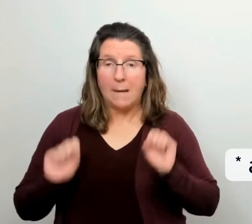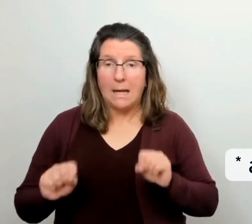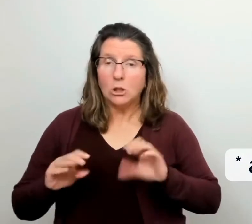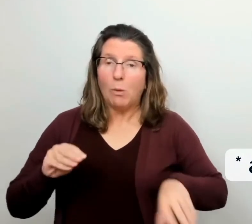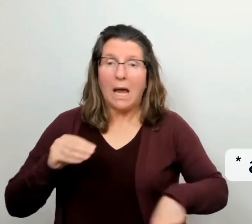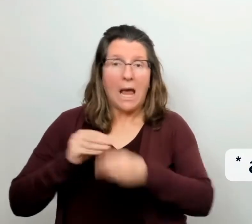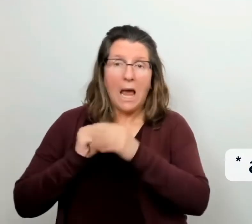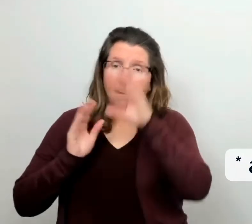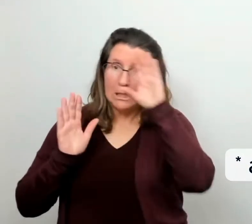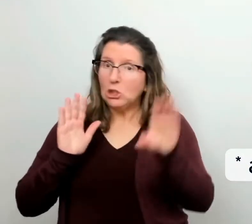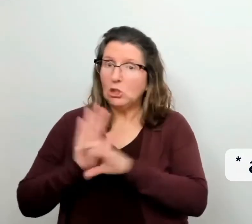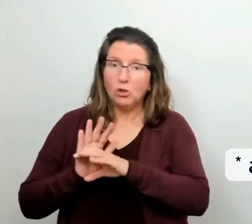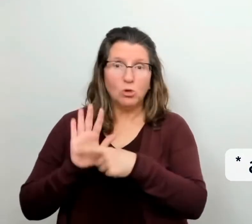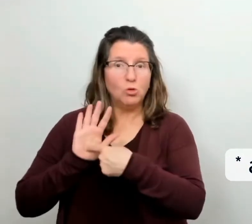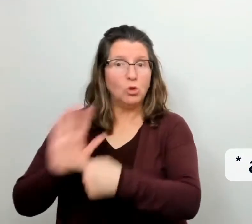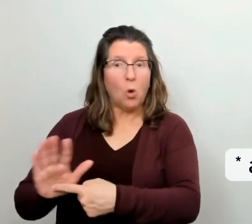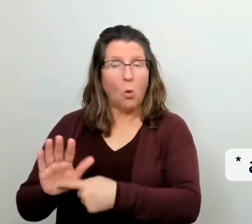You have the ability to add any image.